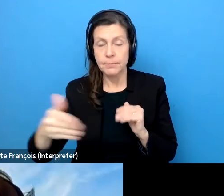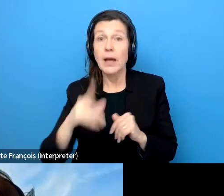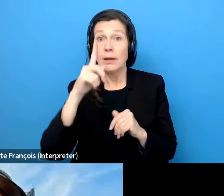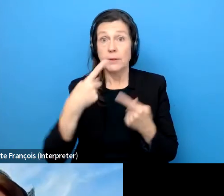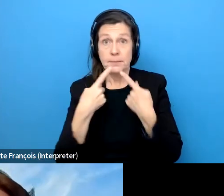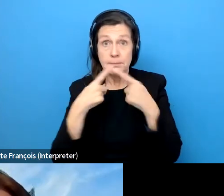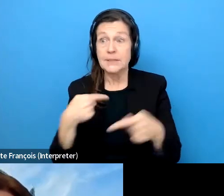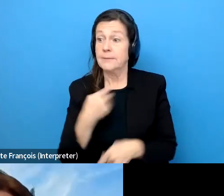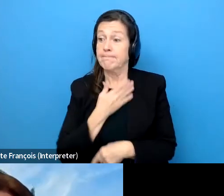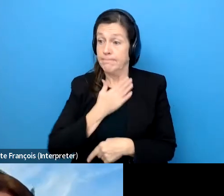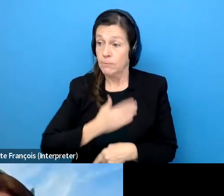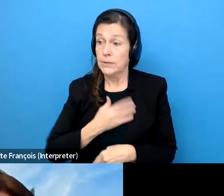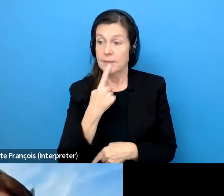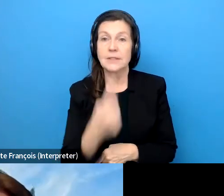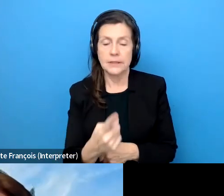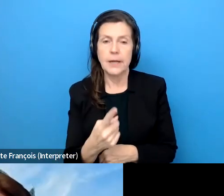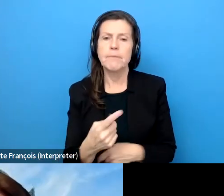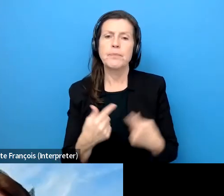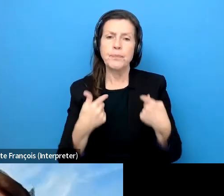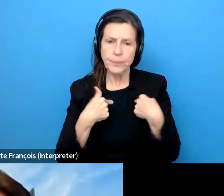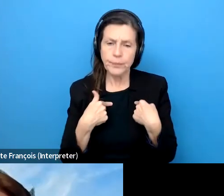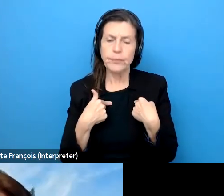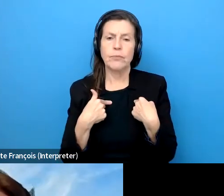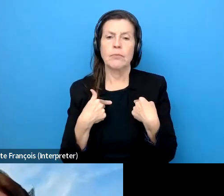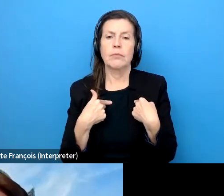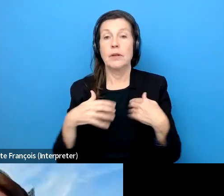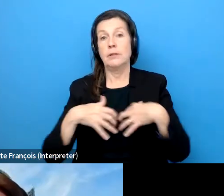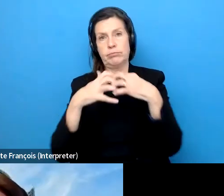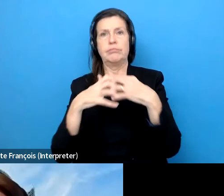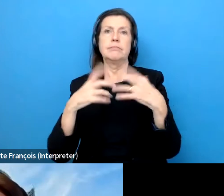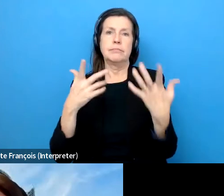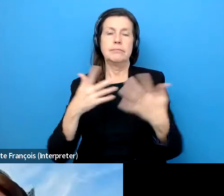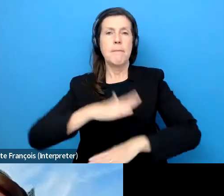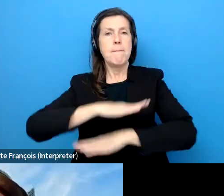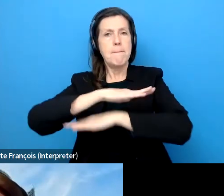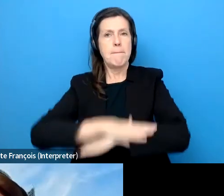we established a platform for civil society organizations.